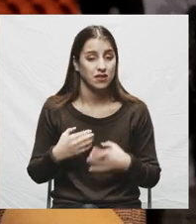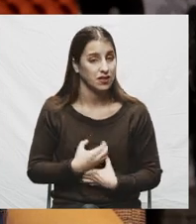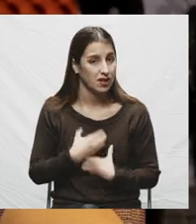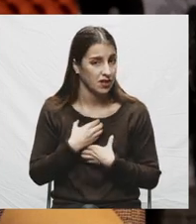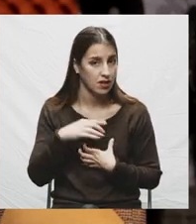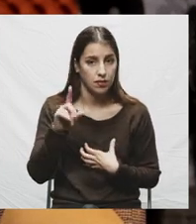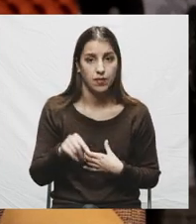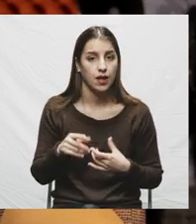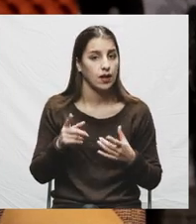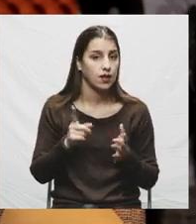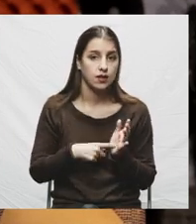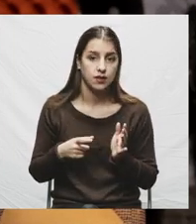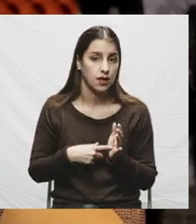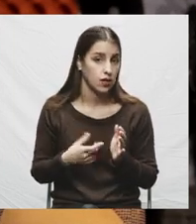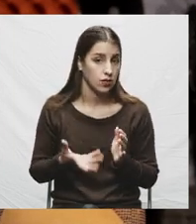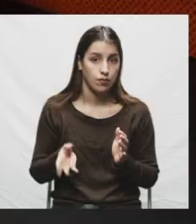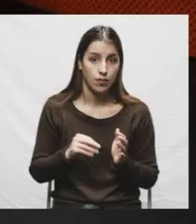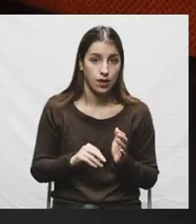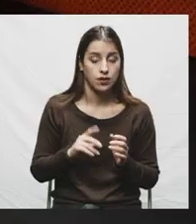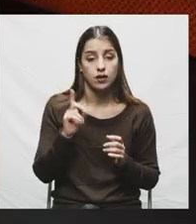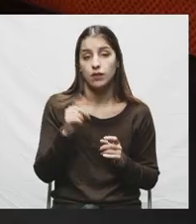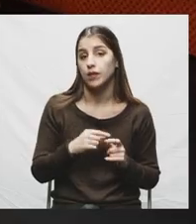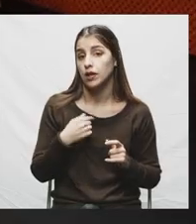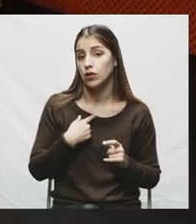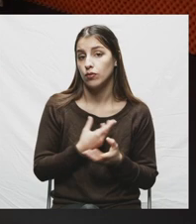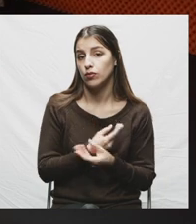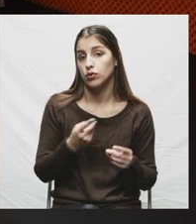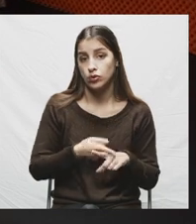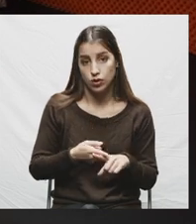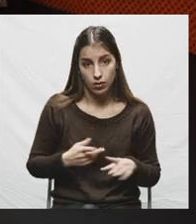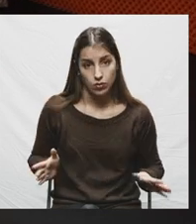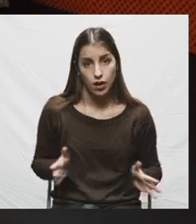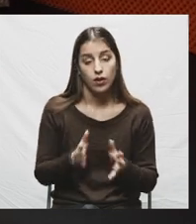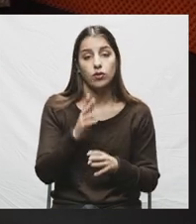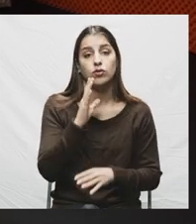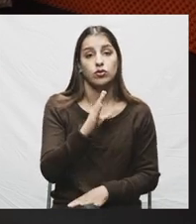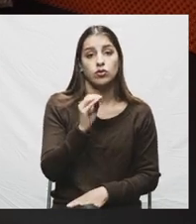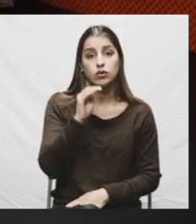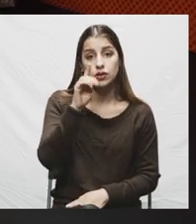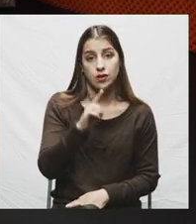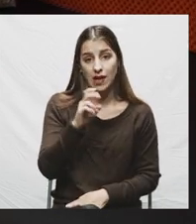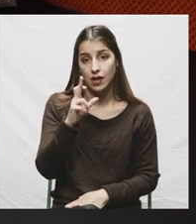I felt I needed even more. I was also encouraged by José Ribeiro da Fonte,